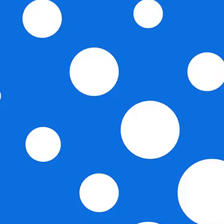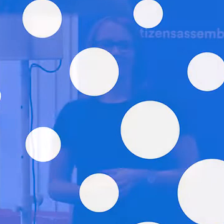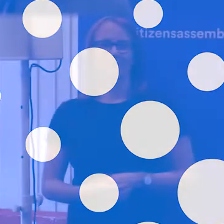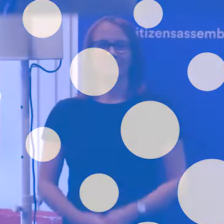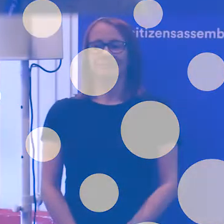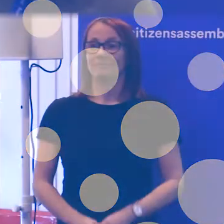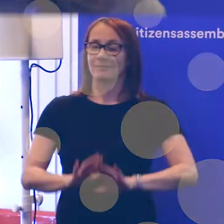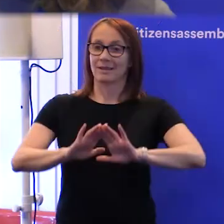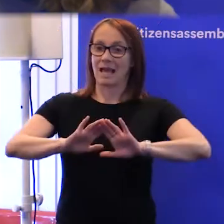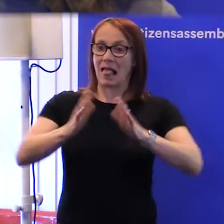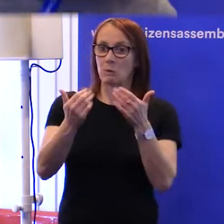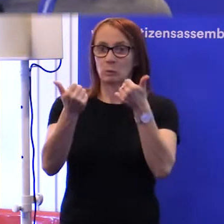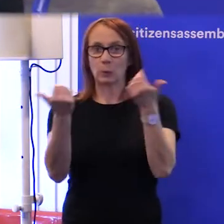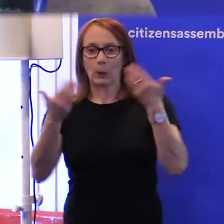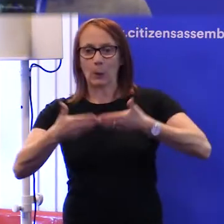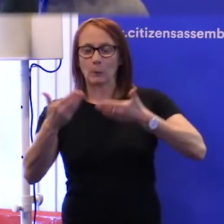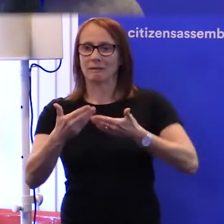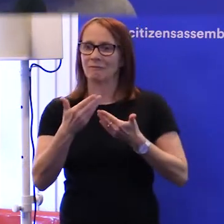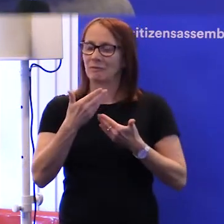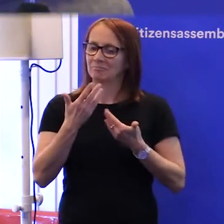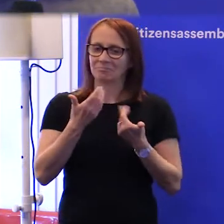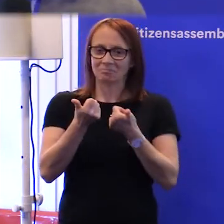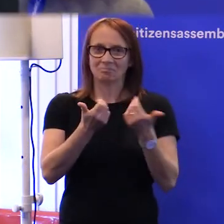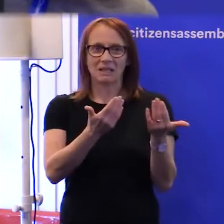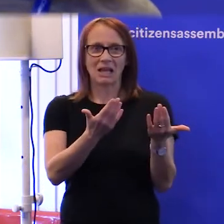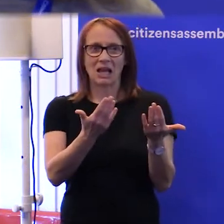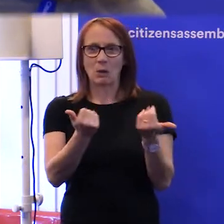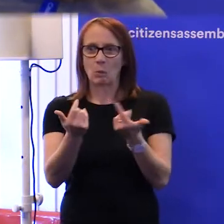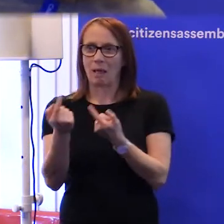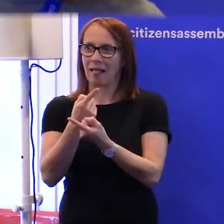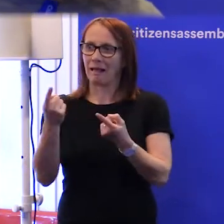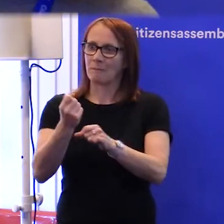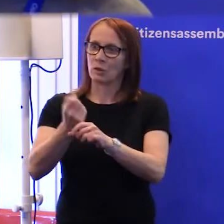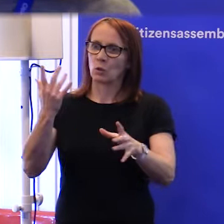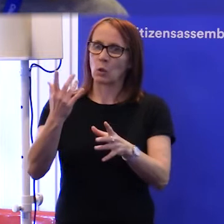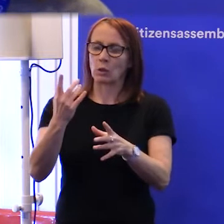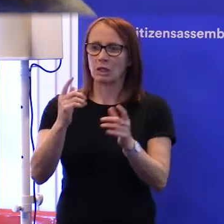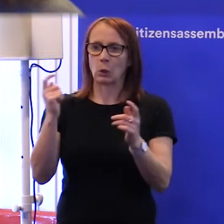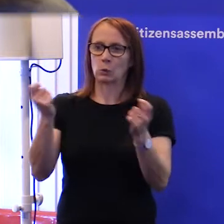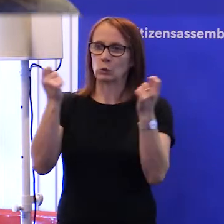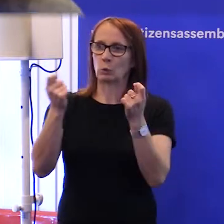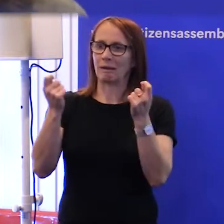good evening and a very warm welcome to the Golden Jubilee conference hotel I'm